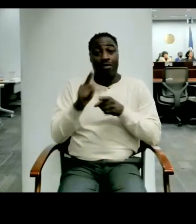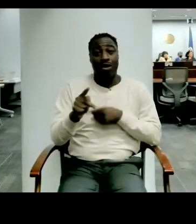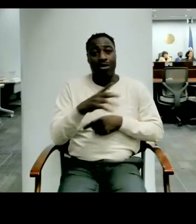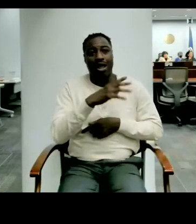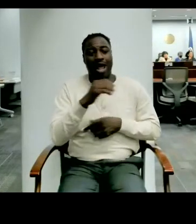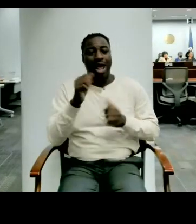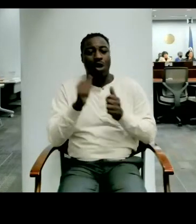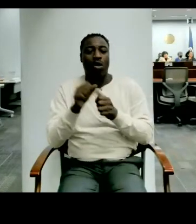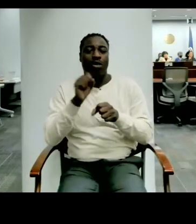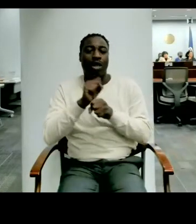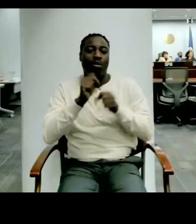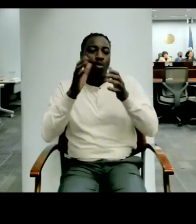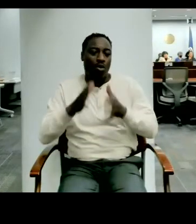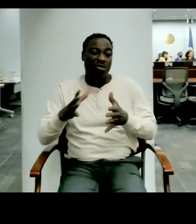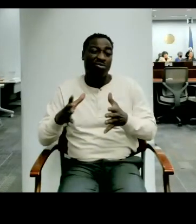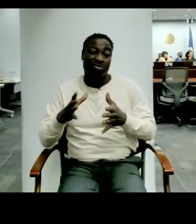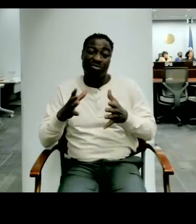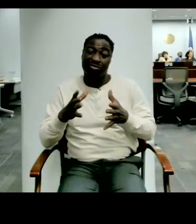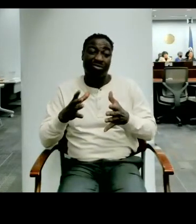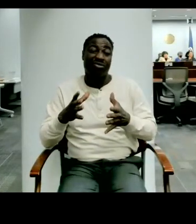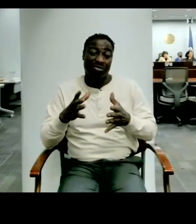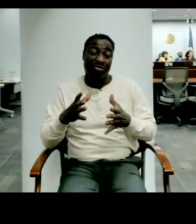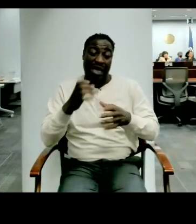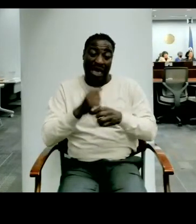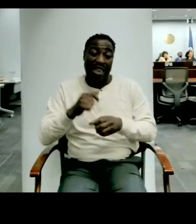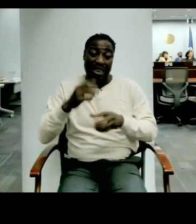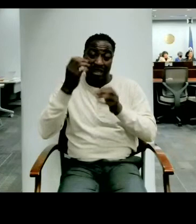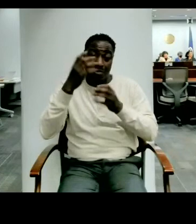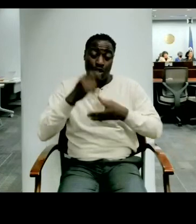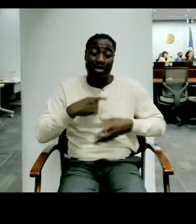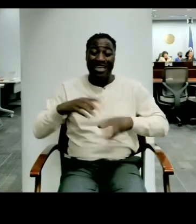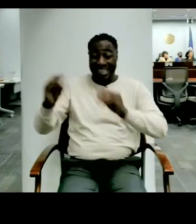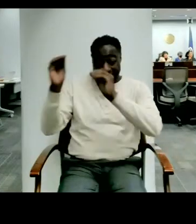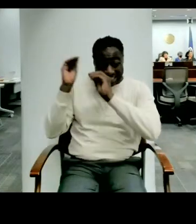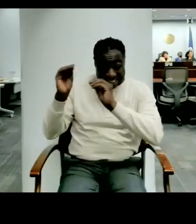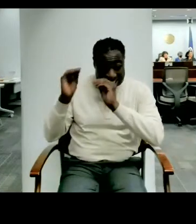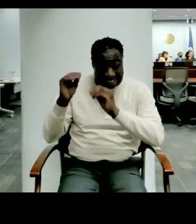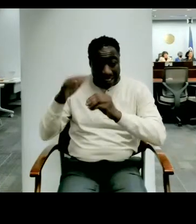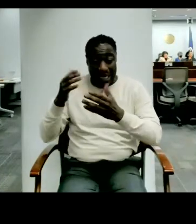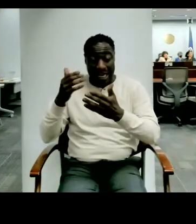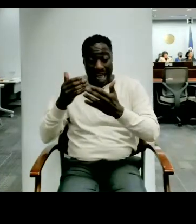with employers on getting this information out. I think educating in advance about um